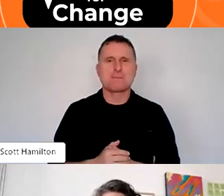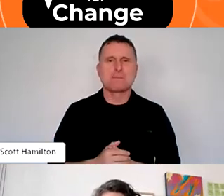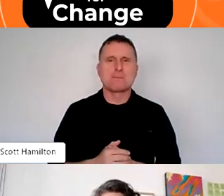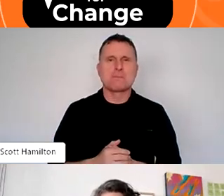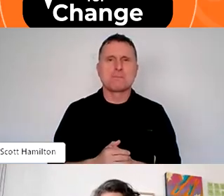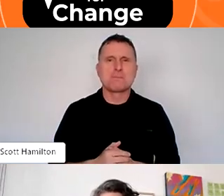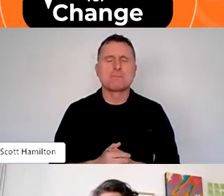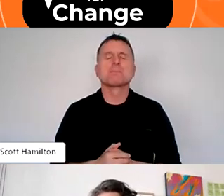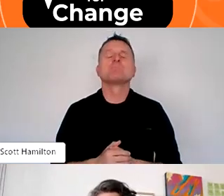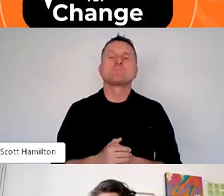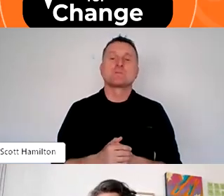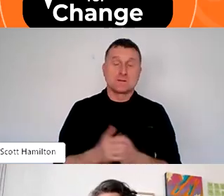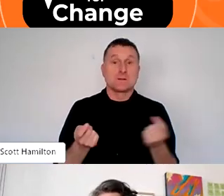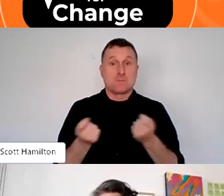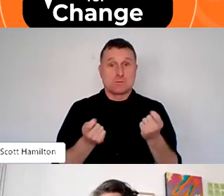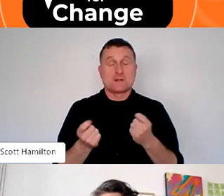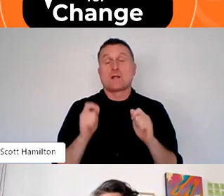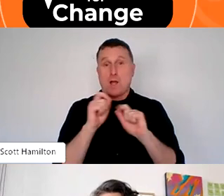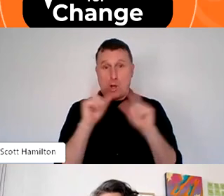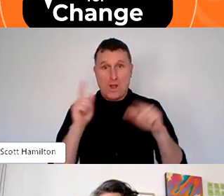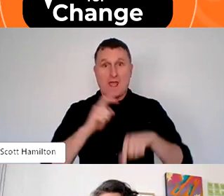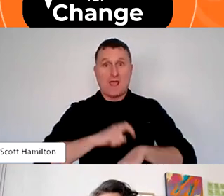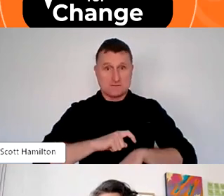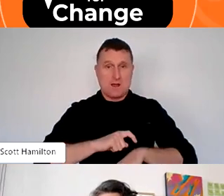still lots of questions that people want. I wondered if the panelists